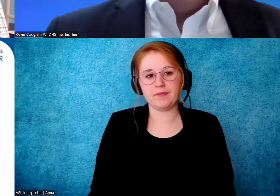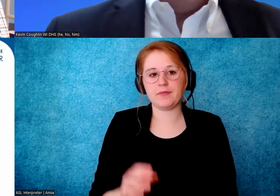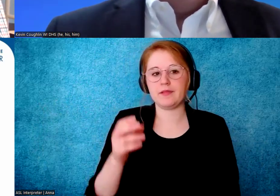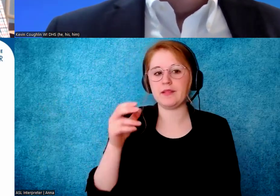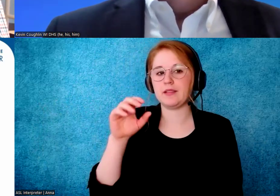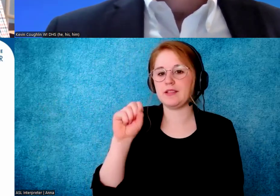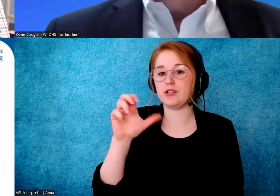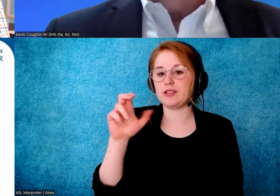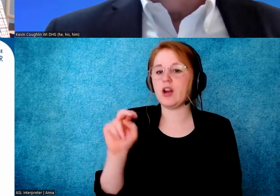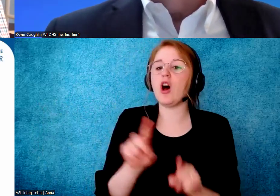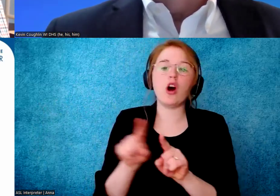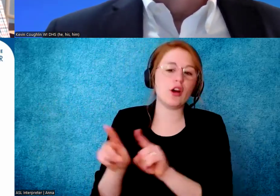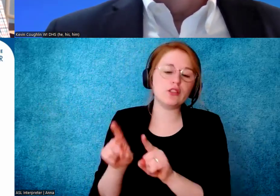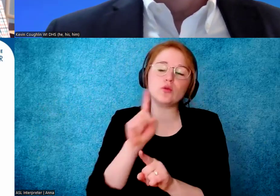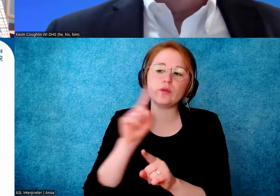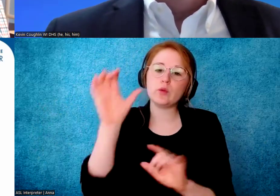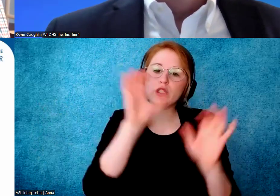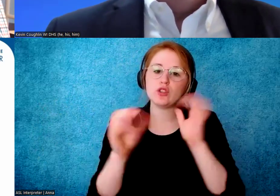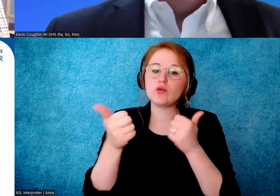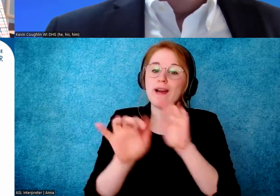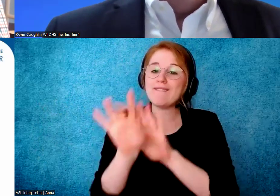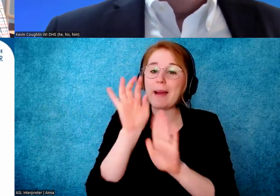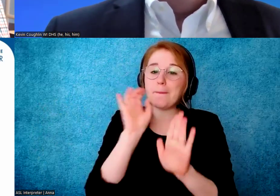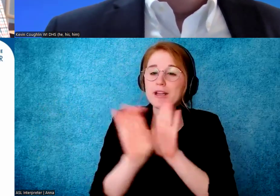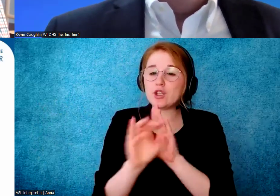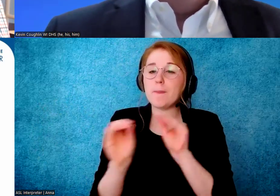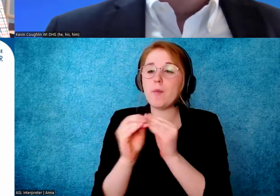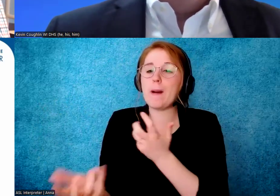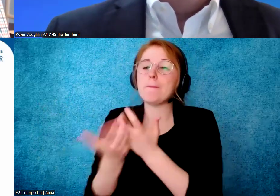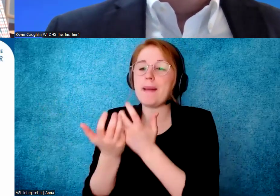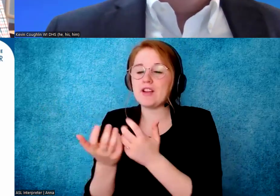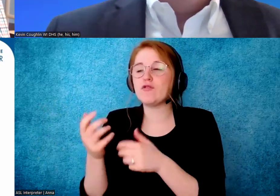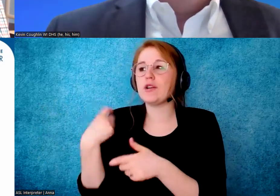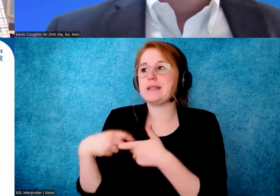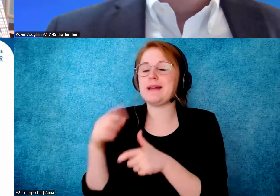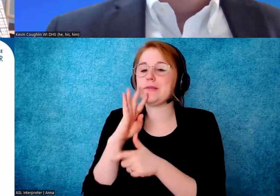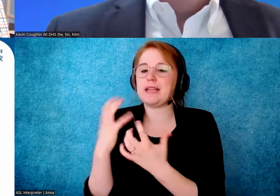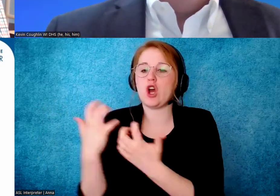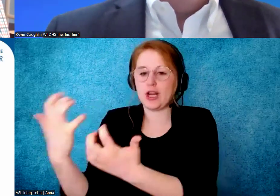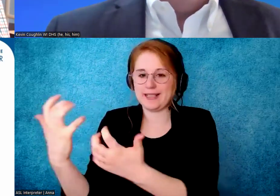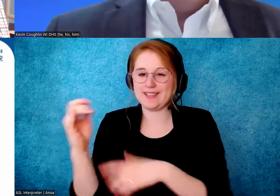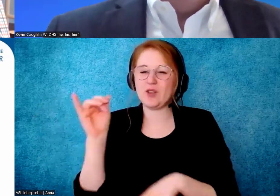that would be more fitting for a Spanish audience. Spanish language audience. So that also switched up on.